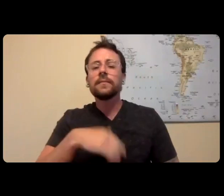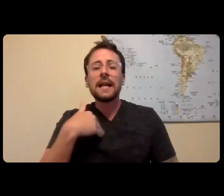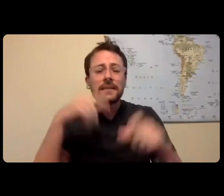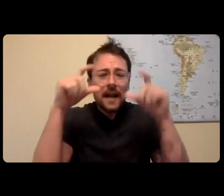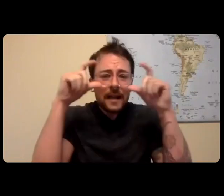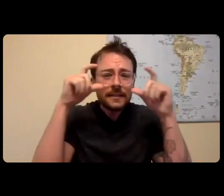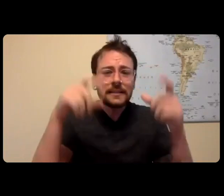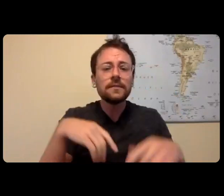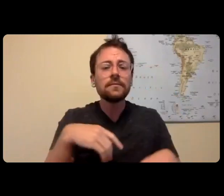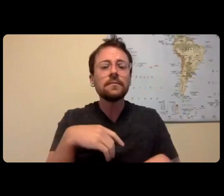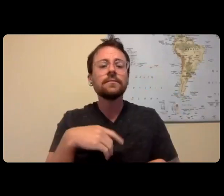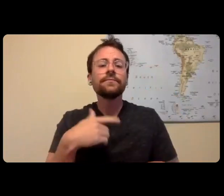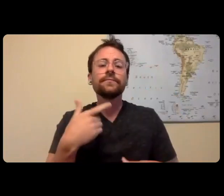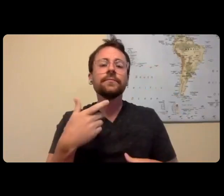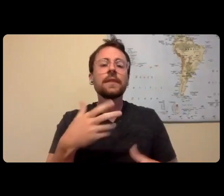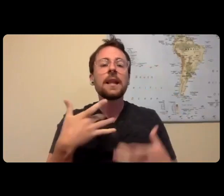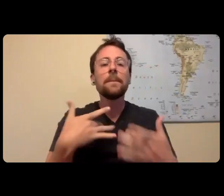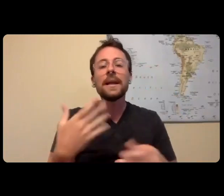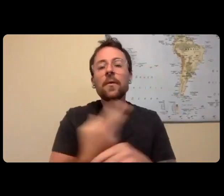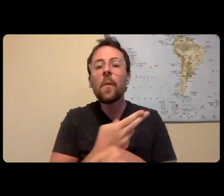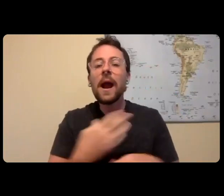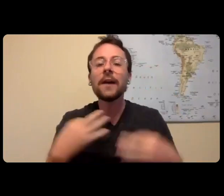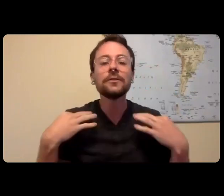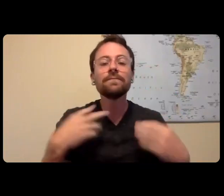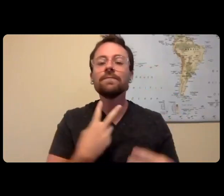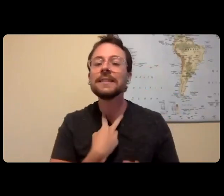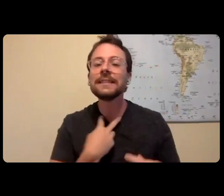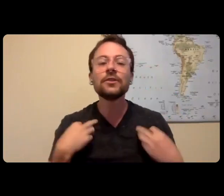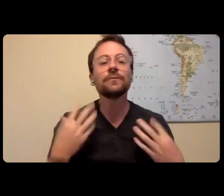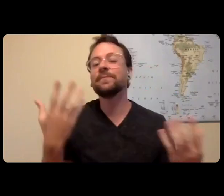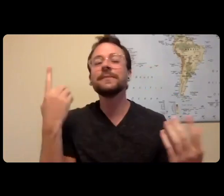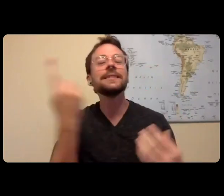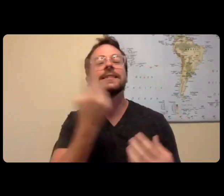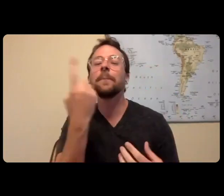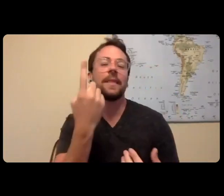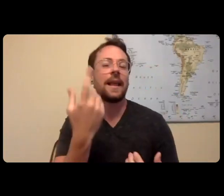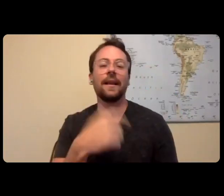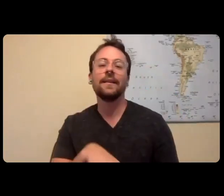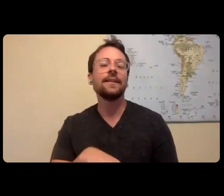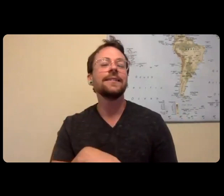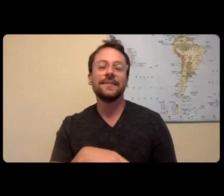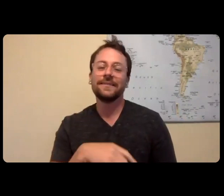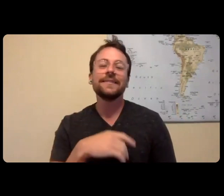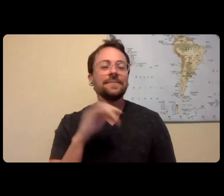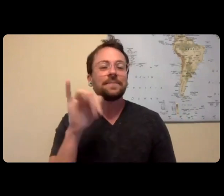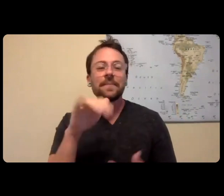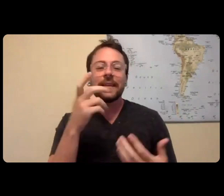I think we can talk about someone's appearance in a gender neutral way, right?